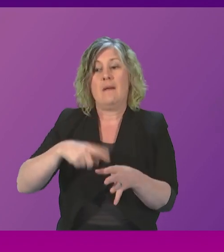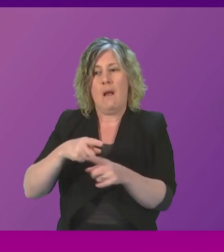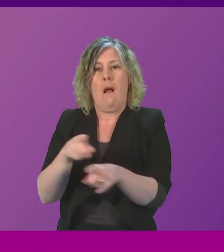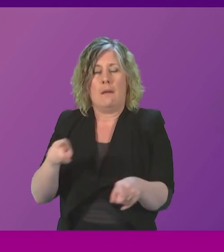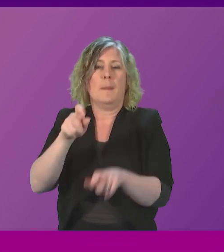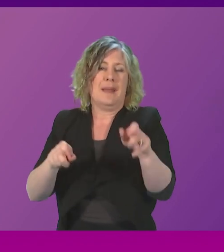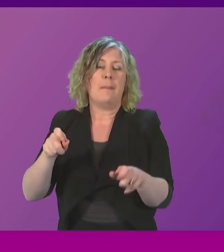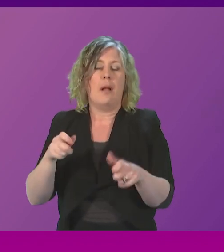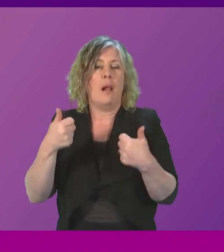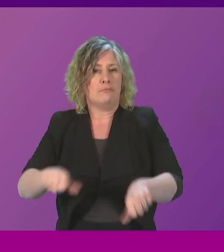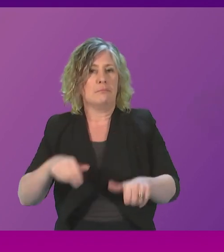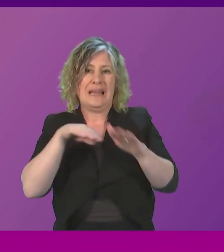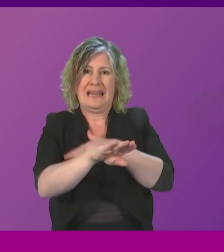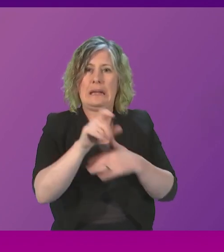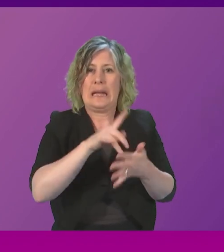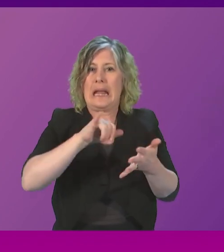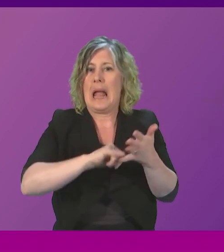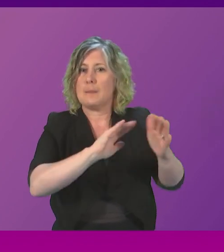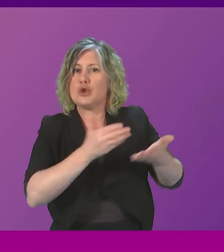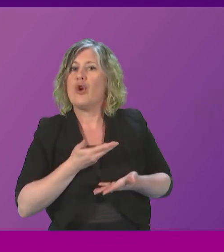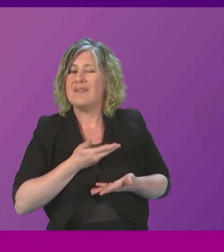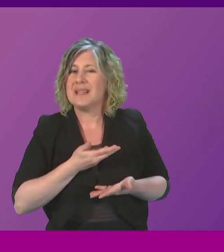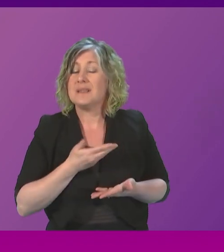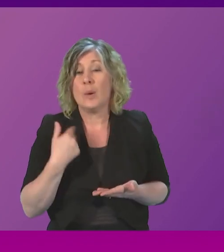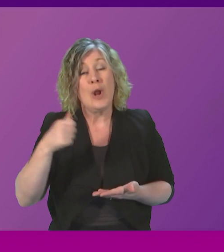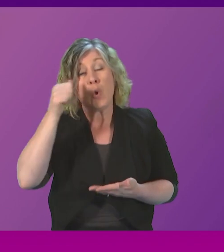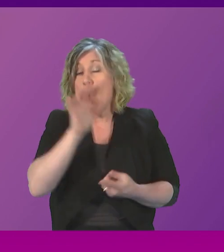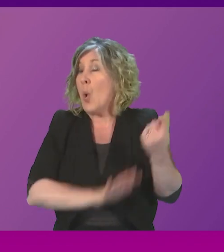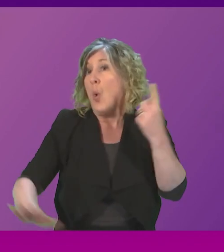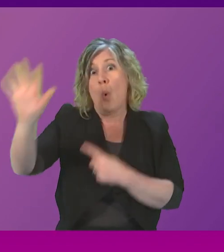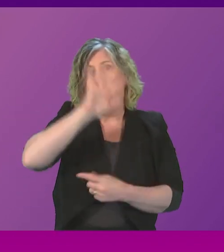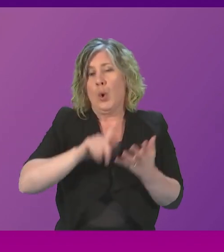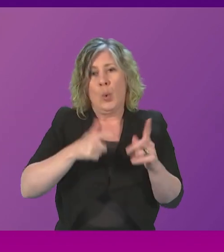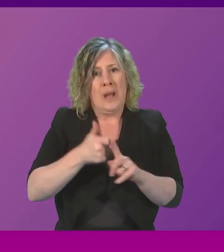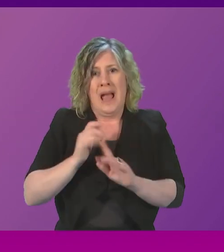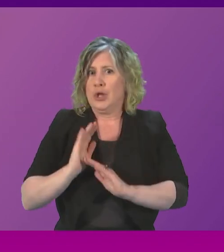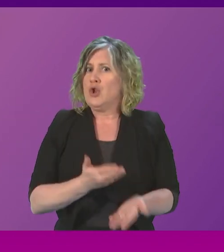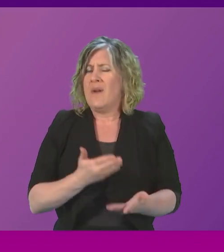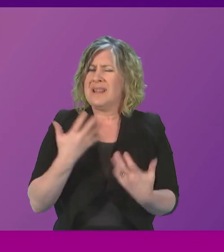We know that health services right across the UK have been impacted by the global pandemic. What are we doing about that?